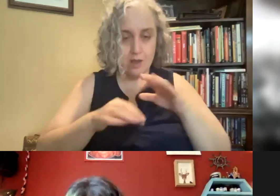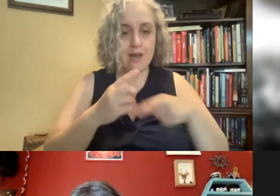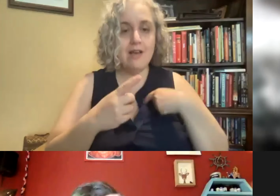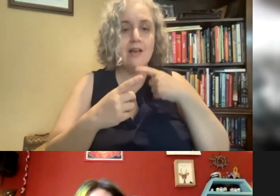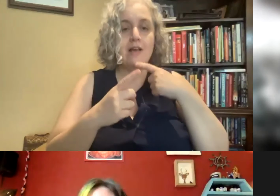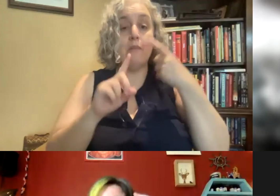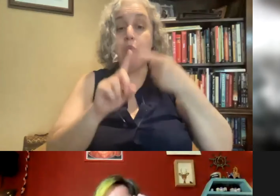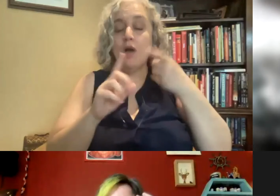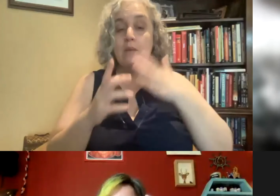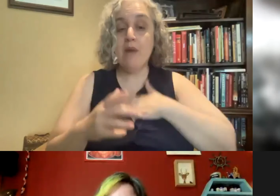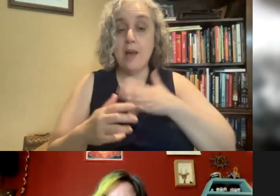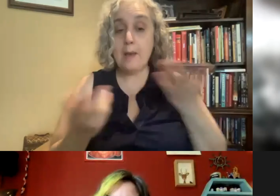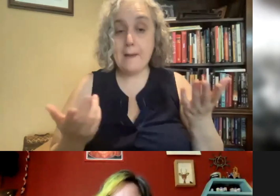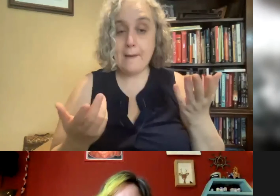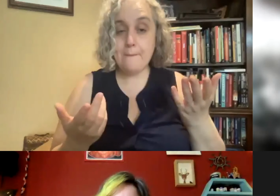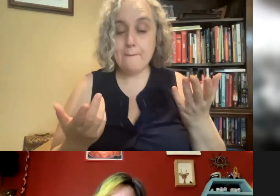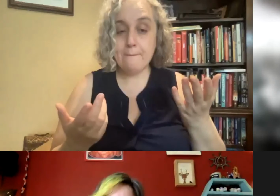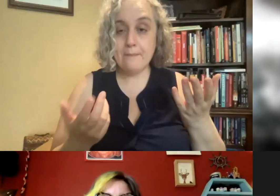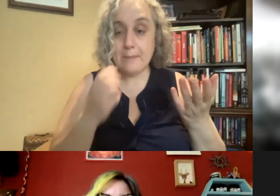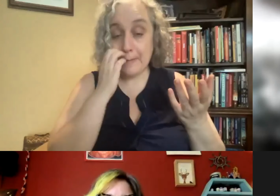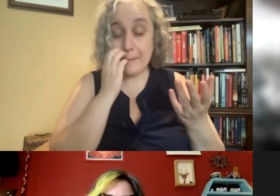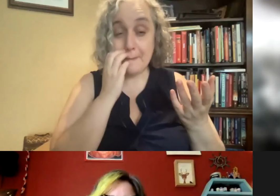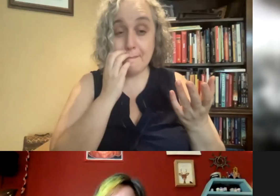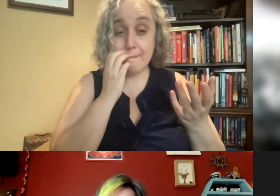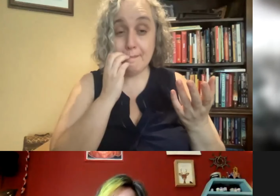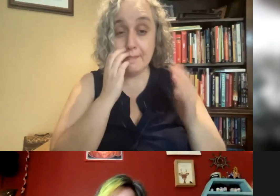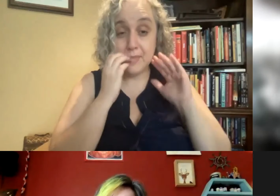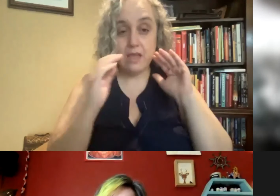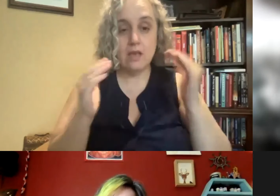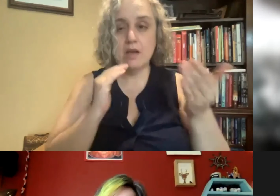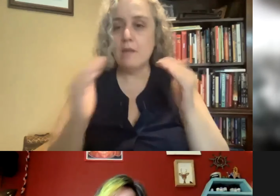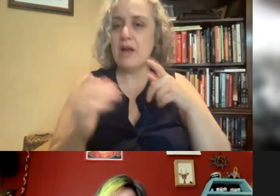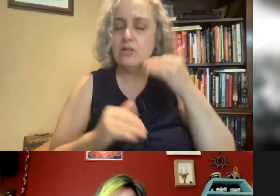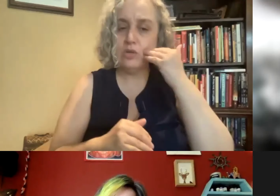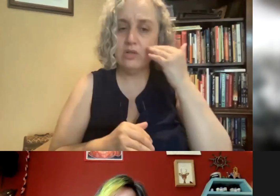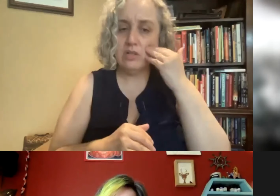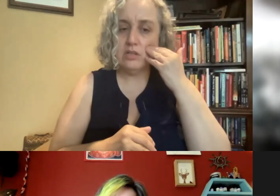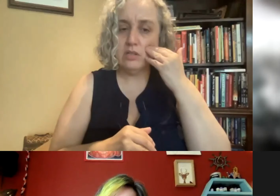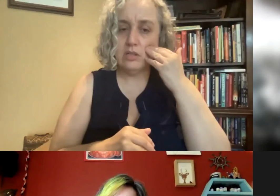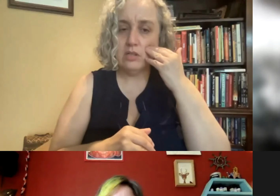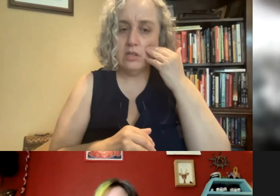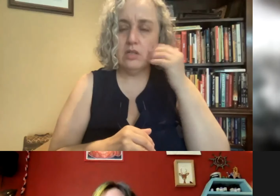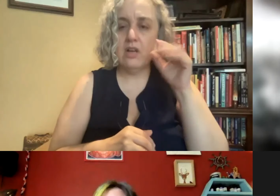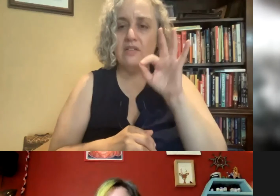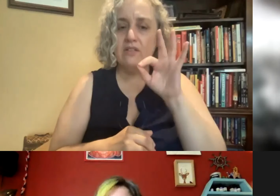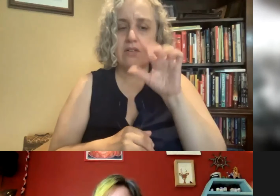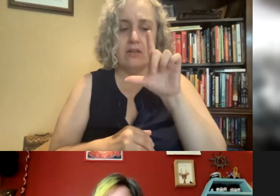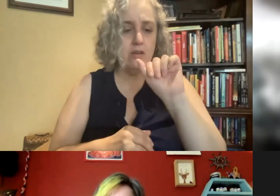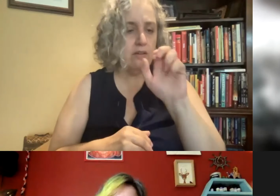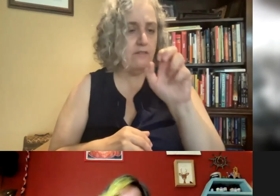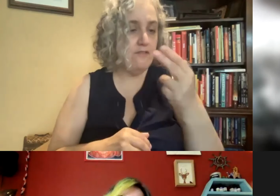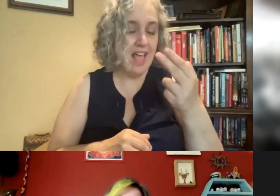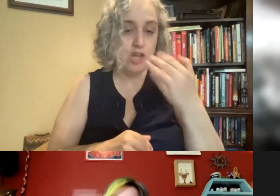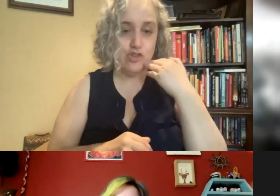is that comparison to Flash. When Flash came out, it was used everywhere. The murky element,